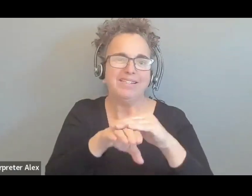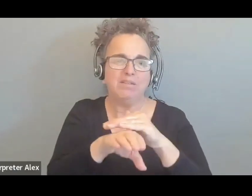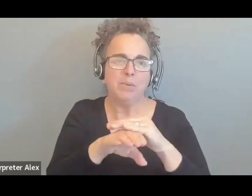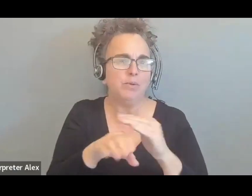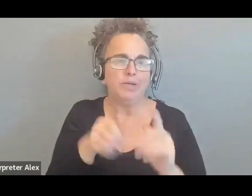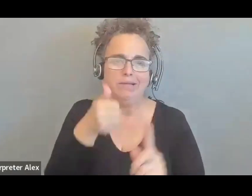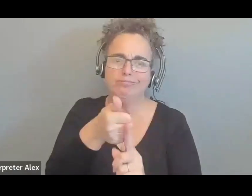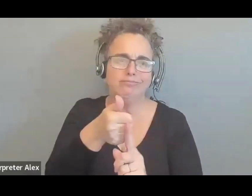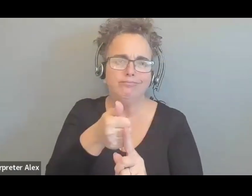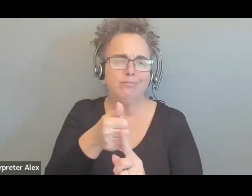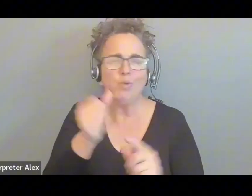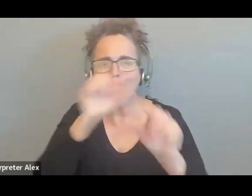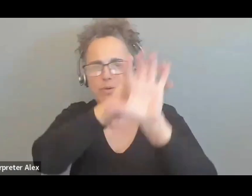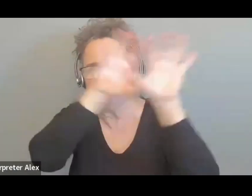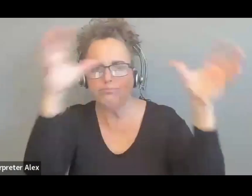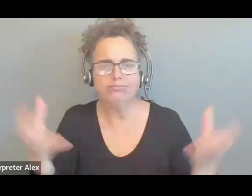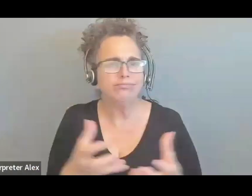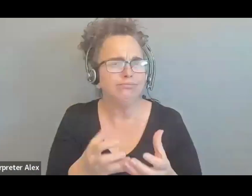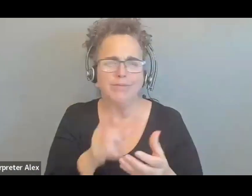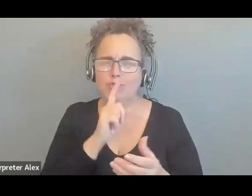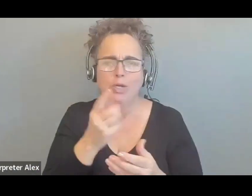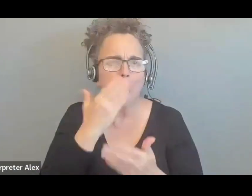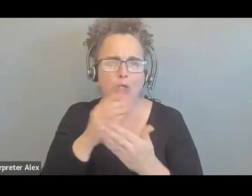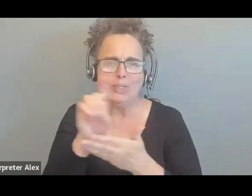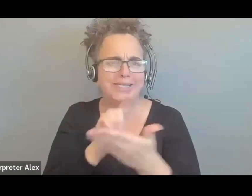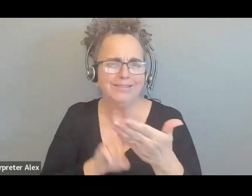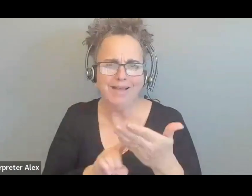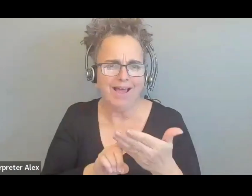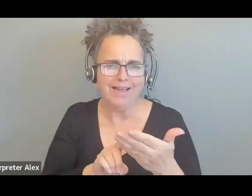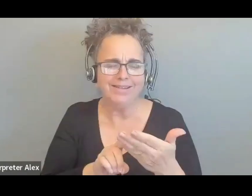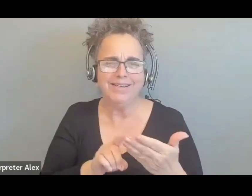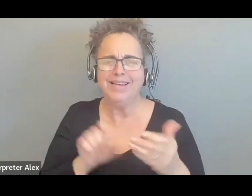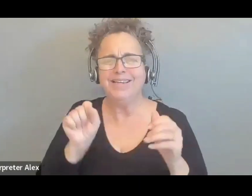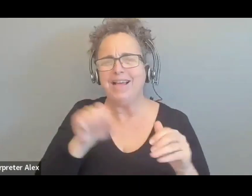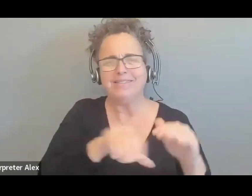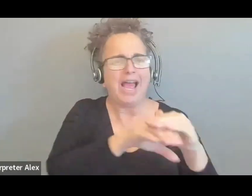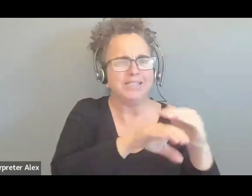It's just, it's a foundation of usability. Of course you can make things that are accessible that are not usable.